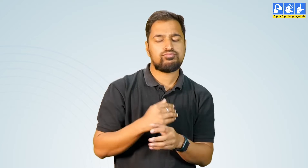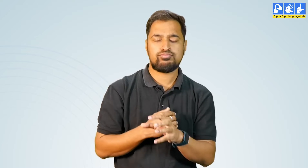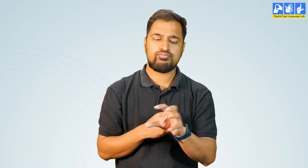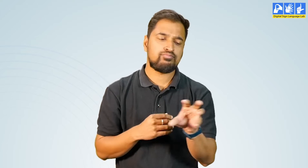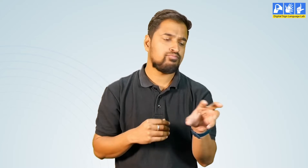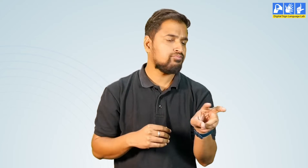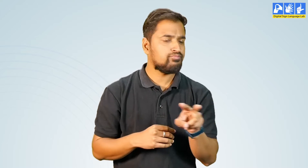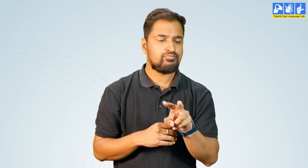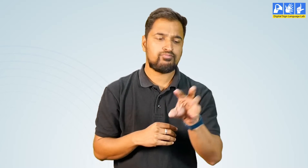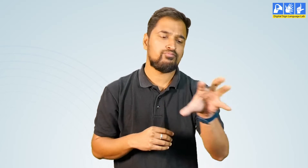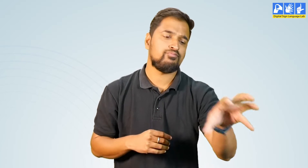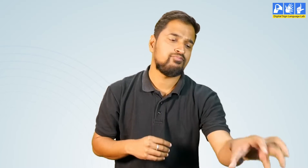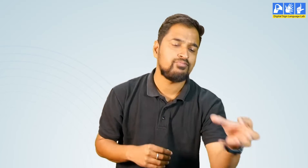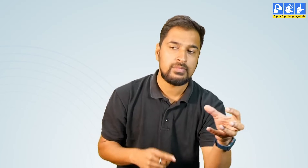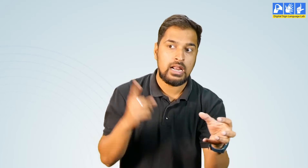and the baby looks at the ball.